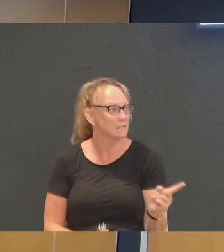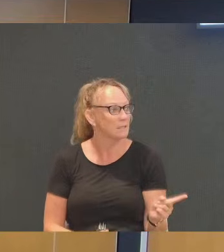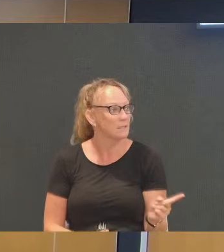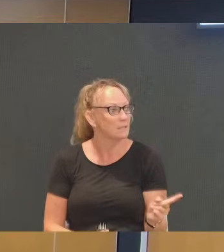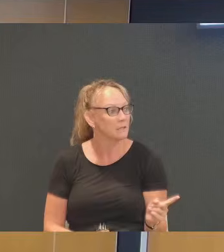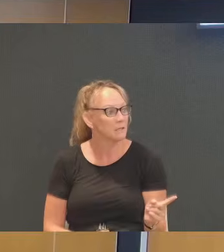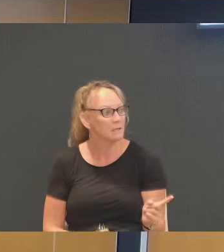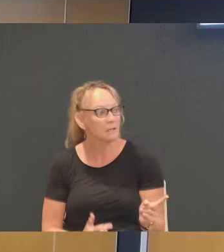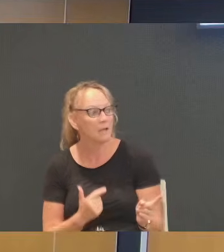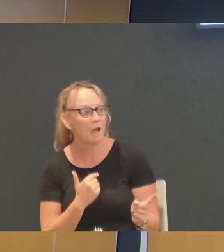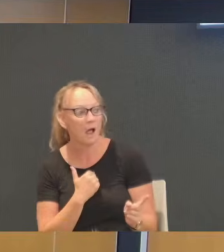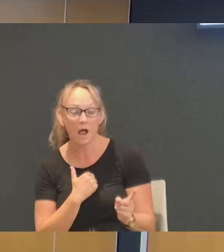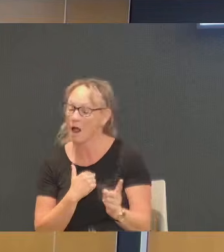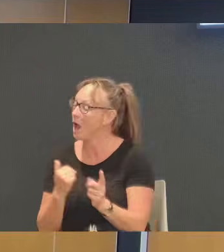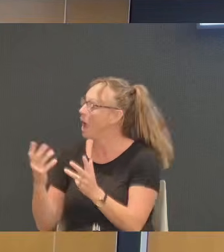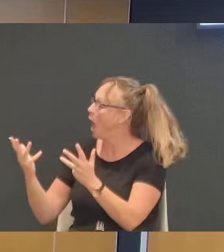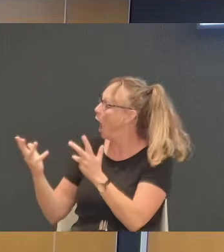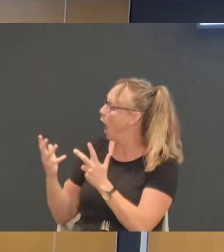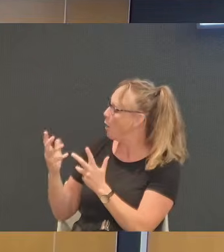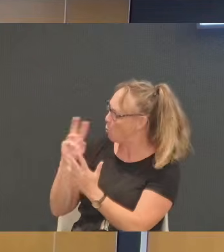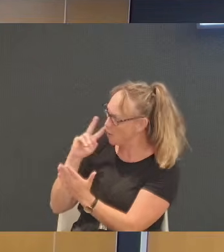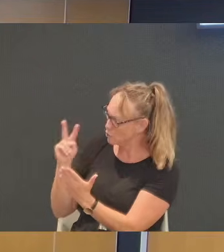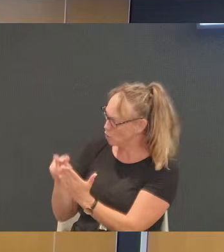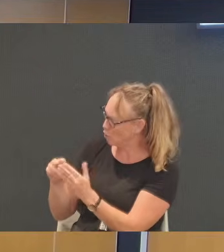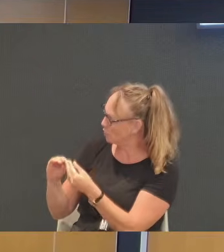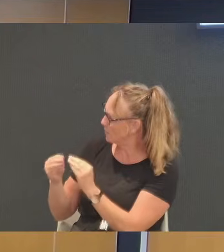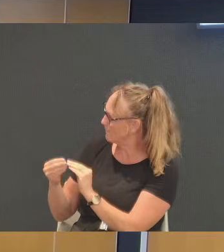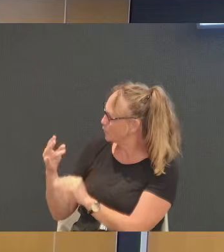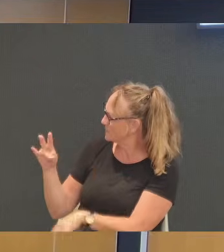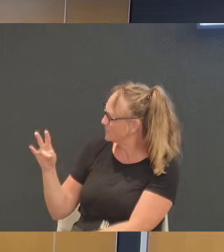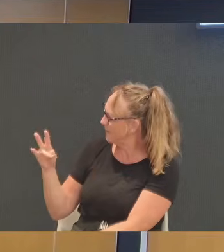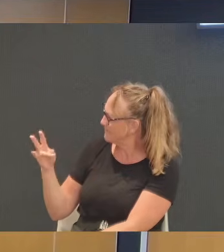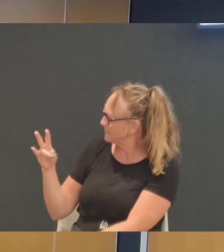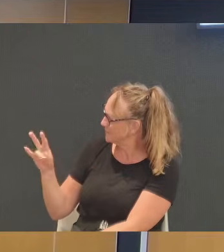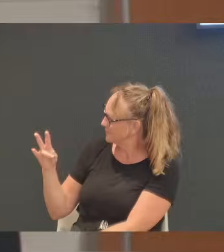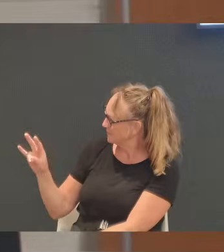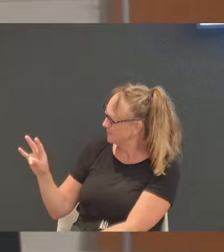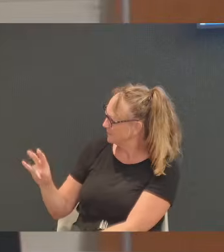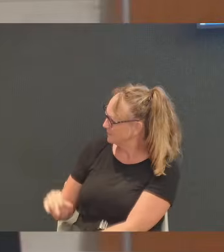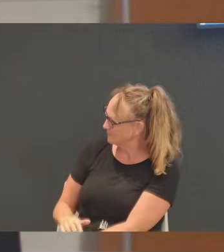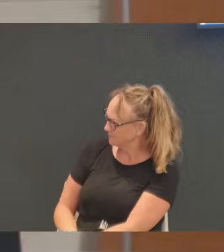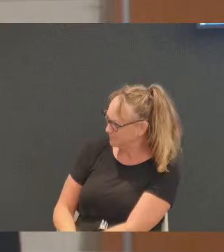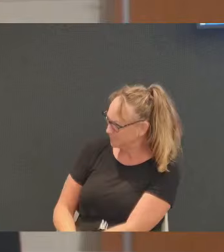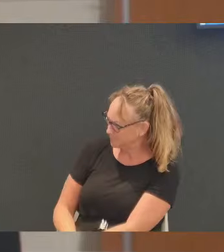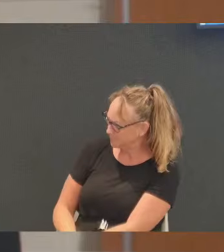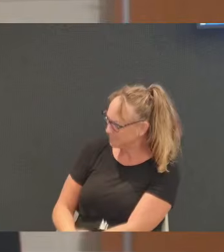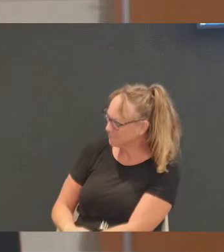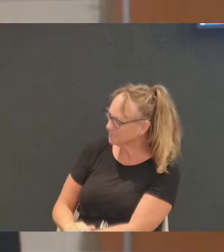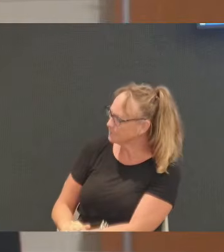I wanted to highlight item 17 as well. U, this is related to the Regional Safety Complex. Uh,